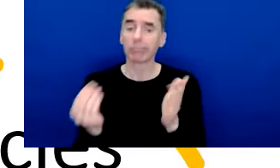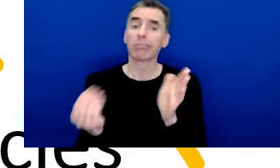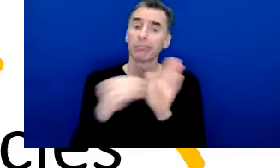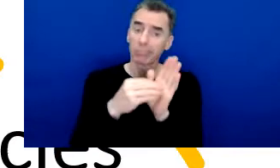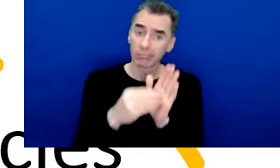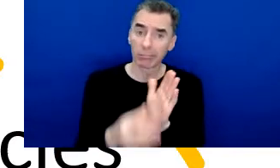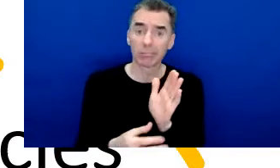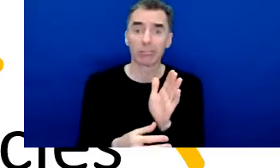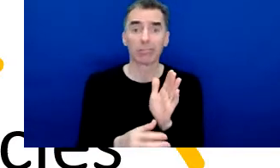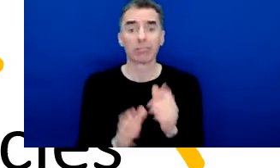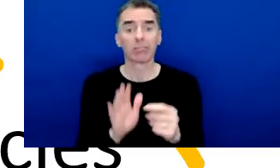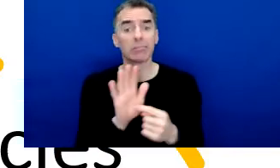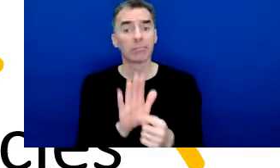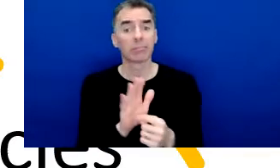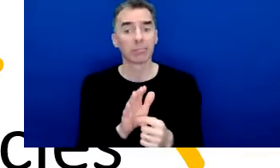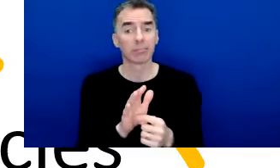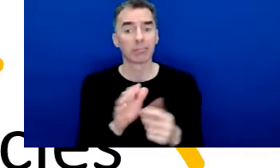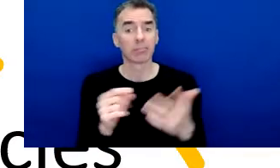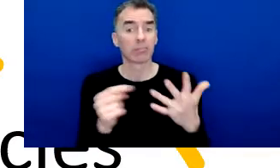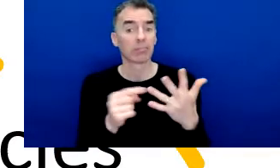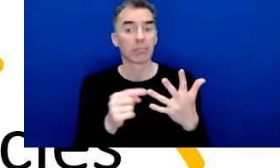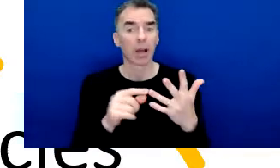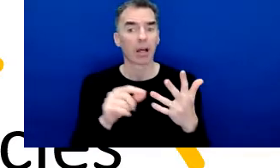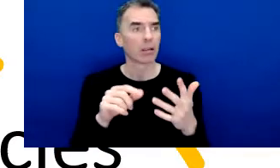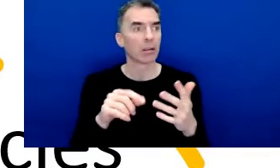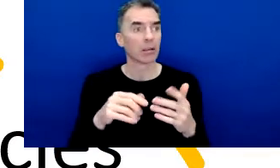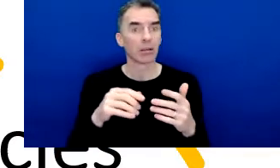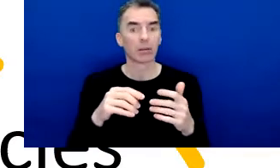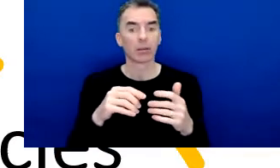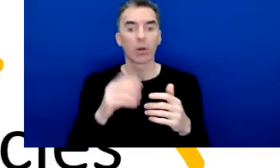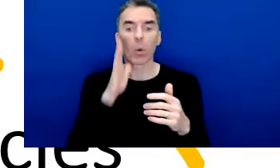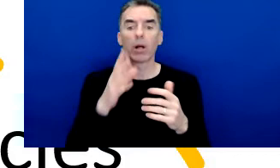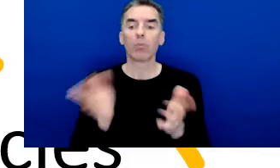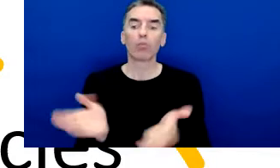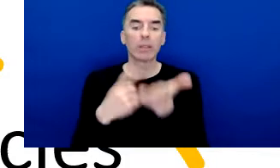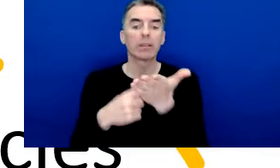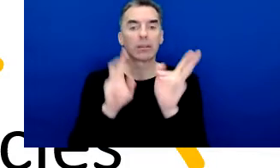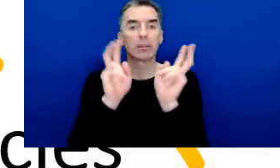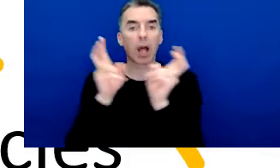when topics will be covered over the course of the semester and other college support services,